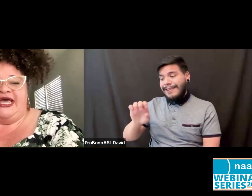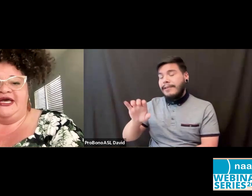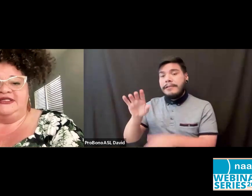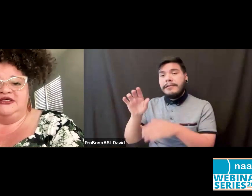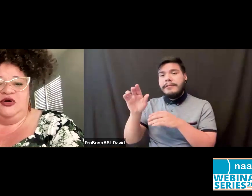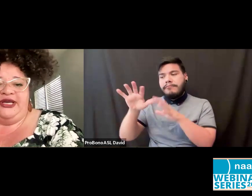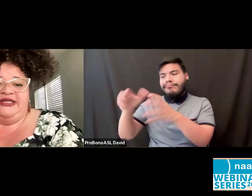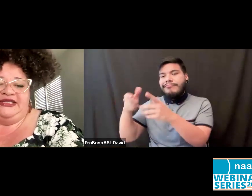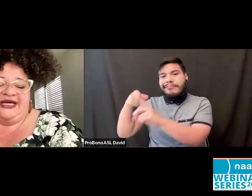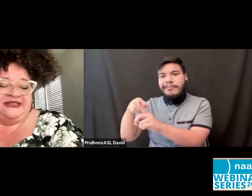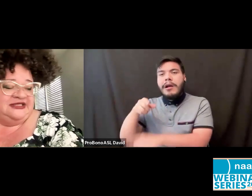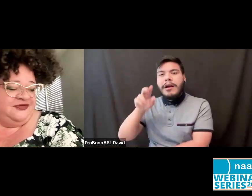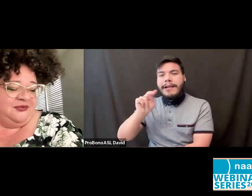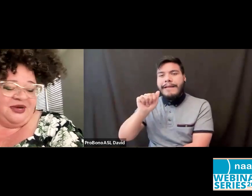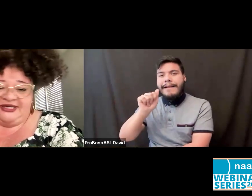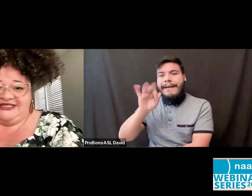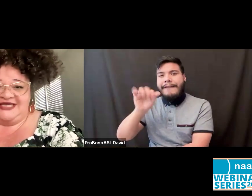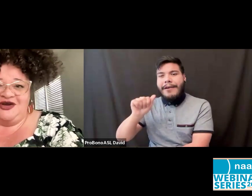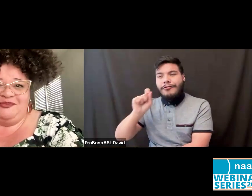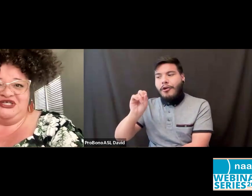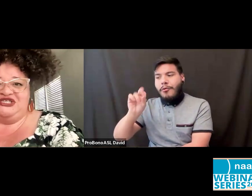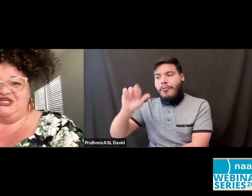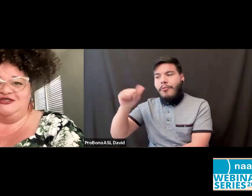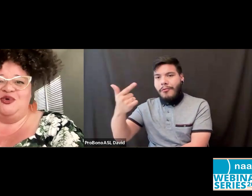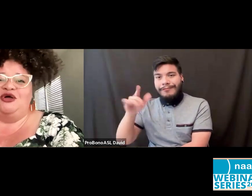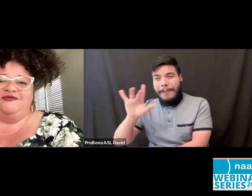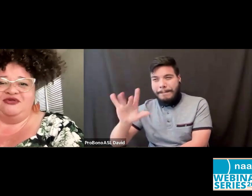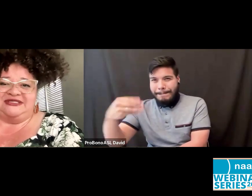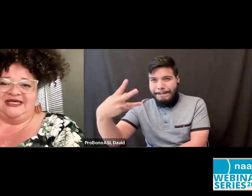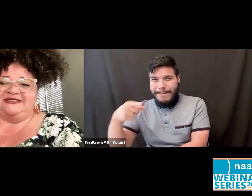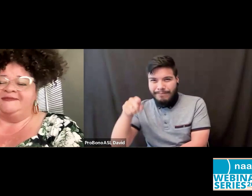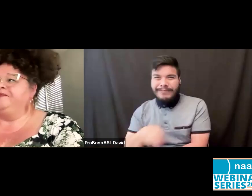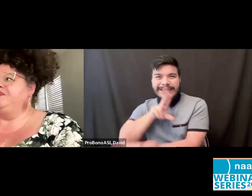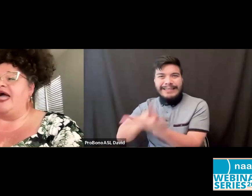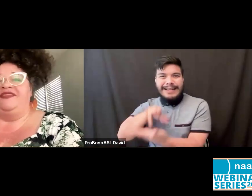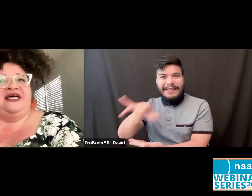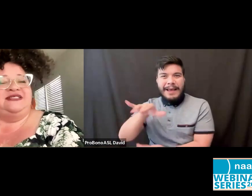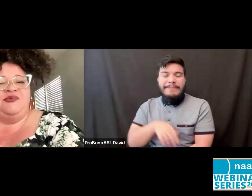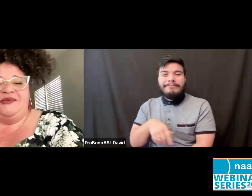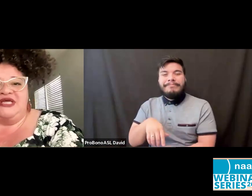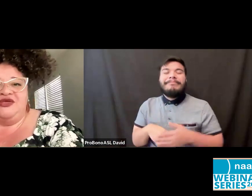and go ahead and click that Size Freedom button and sign our petition and do all of those things at that same website.